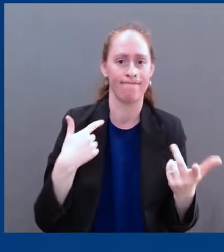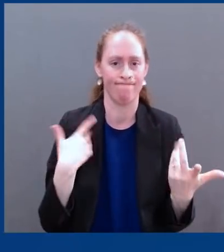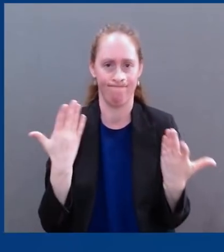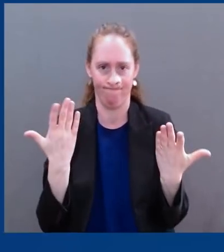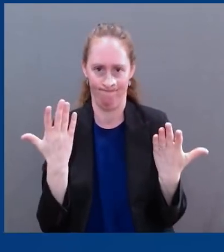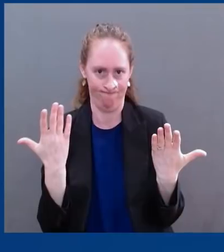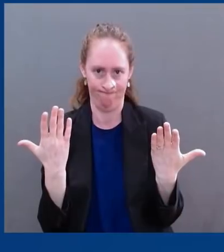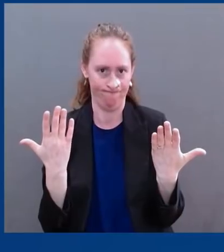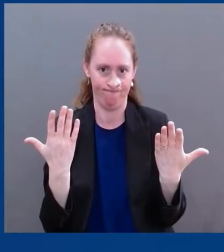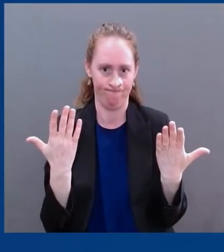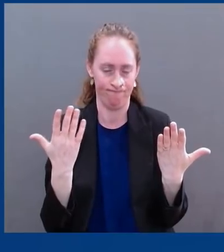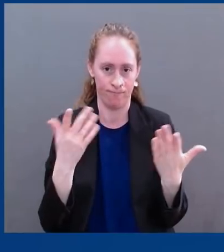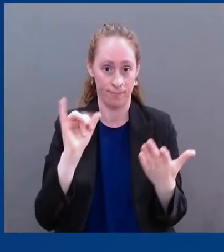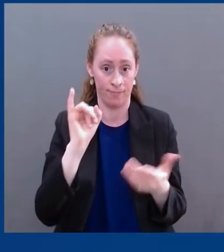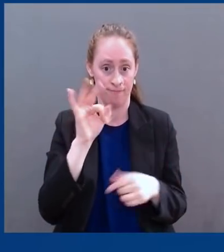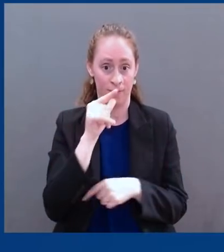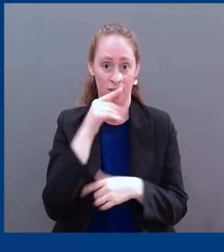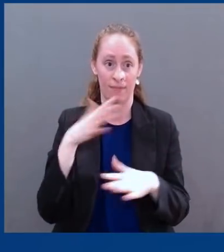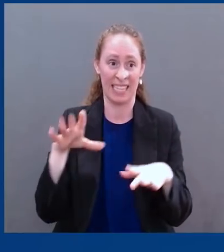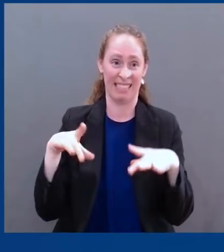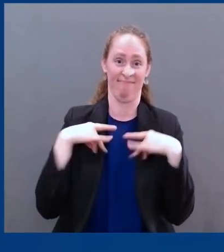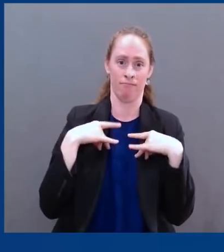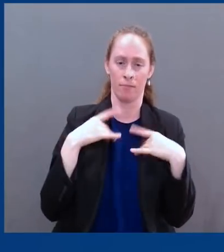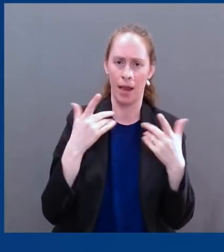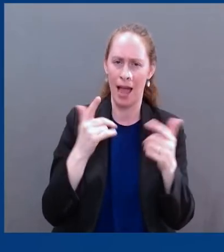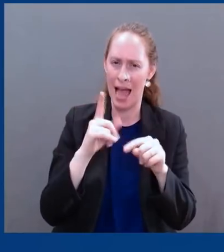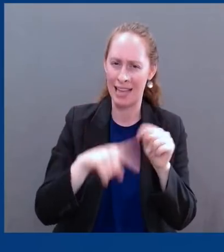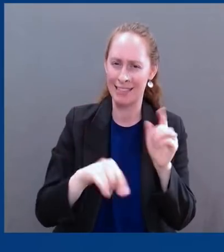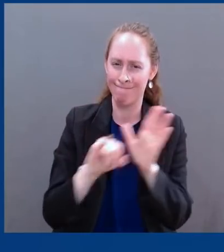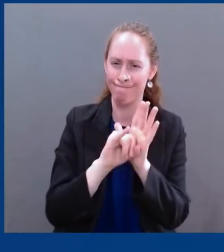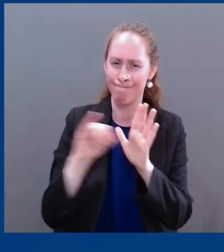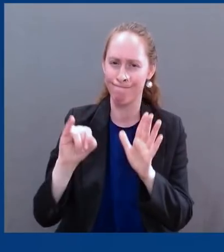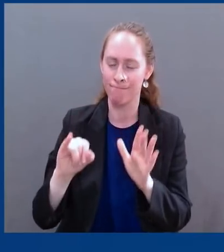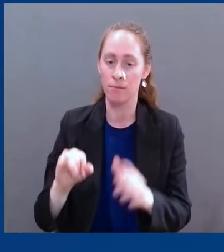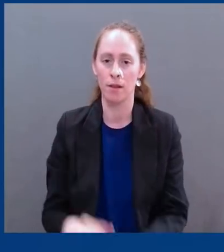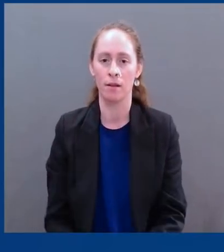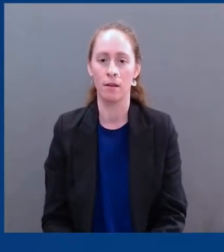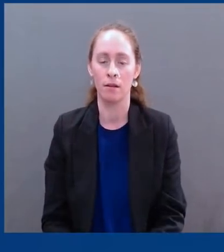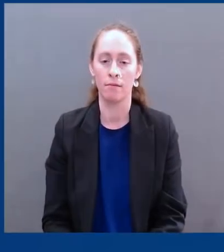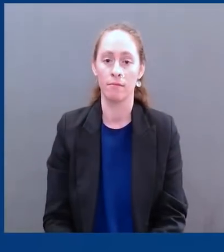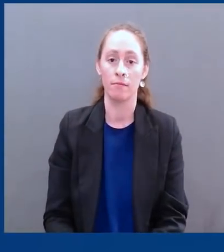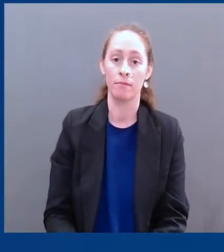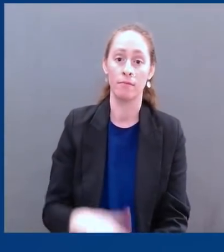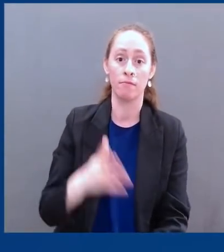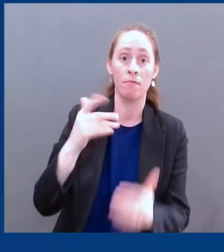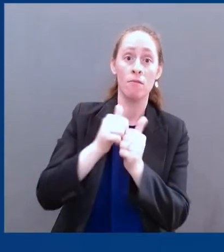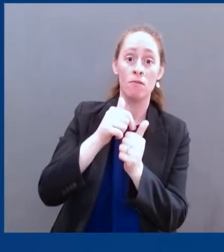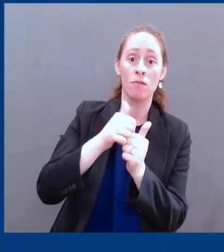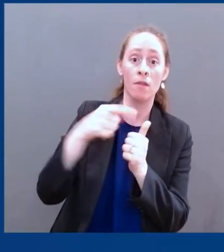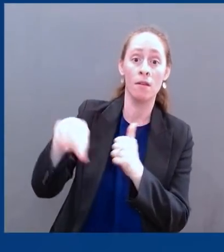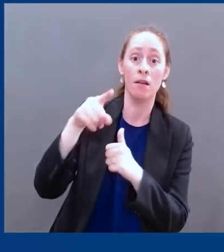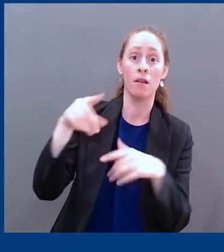The efficacy against infection was 44 percent. Now, that may seem like a low number,